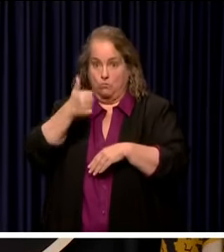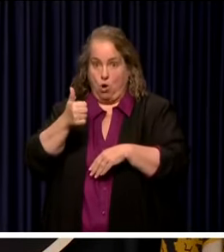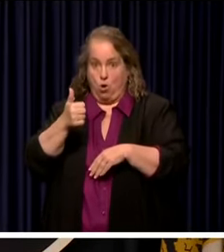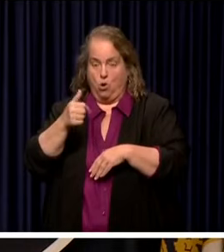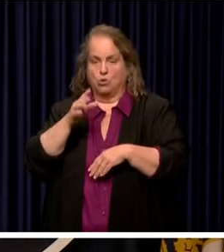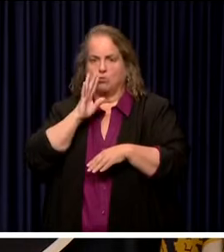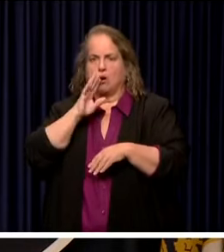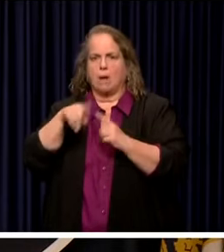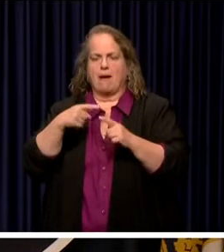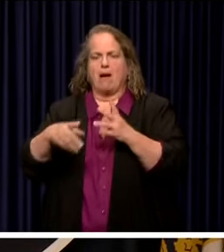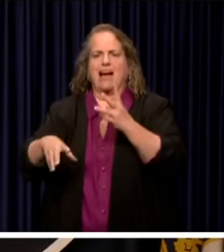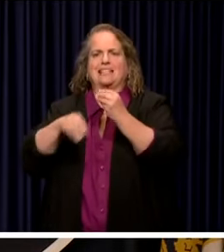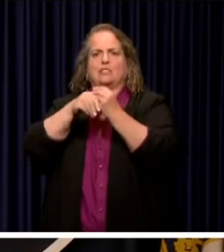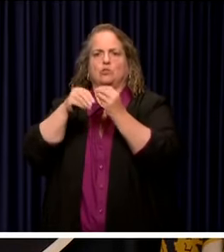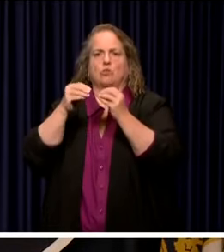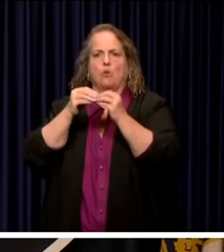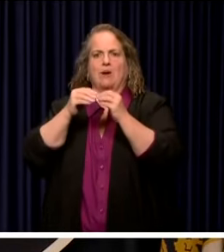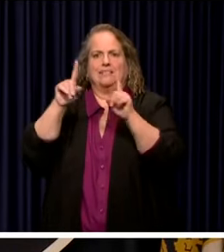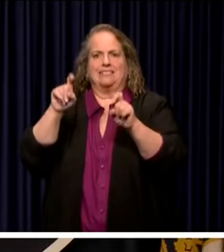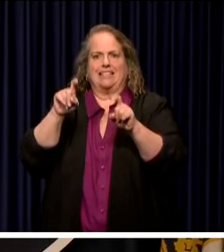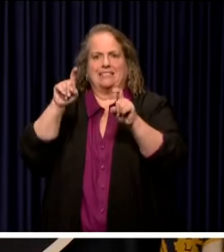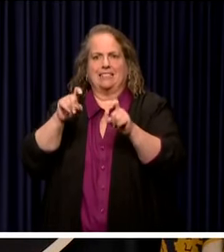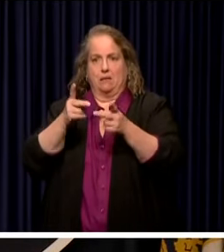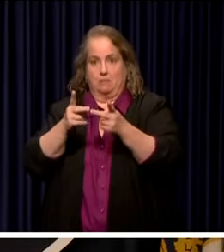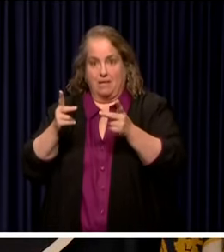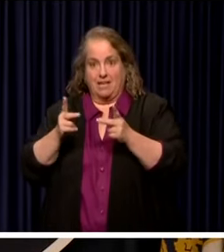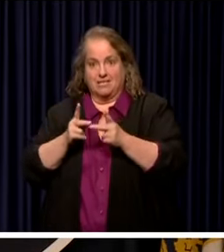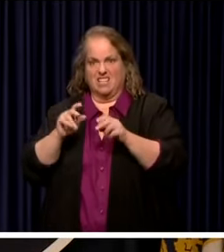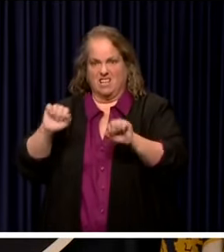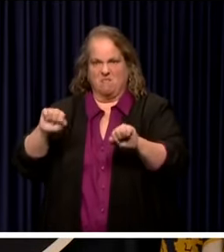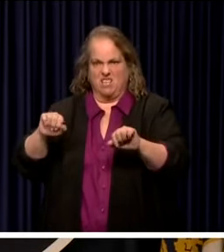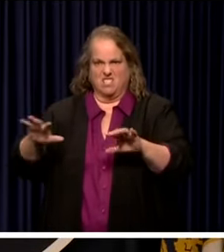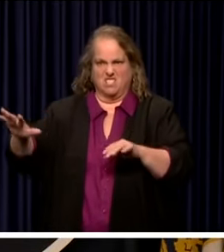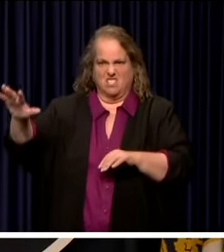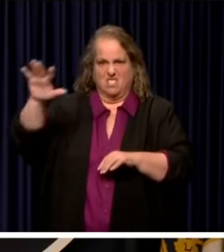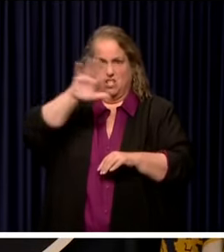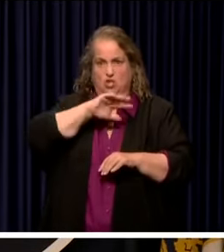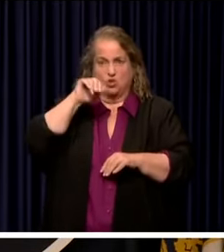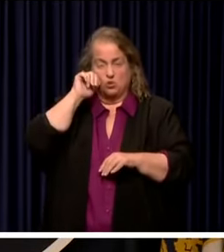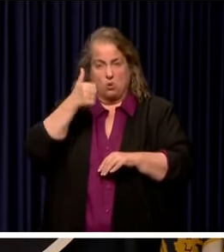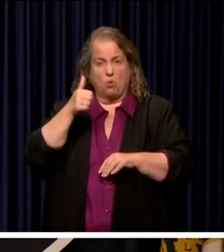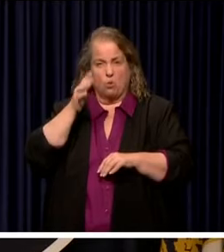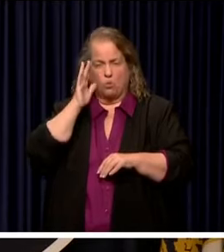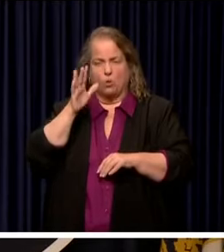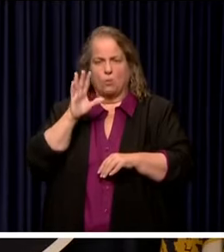KENTON, 11 IN WARREN, FIVE IN BOONE AND GRAVES, THREE THIS